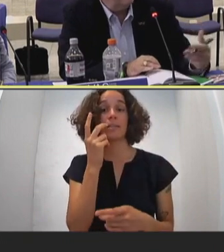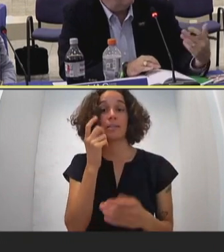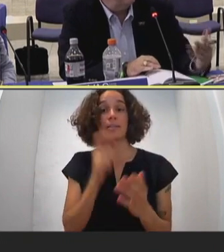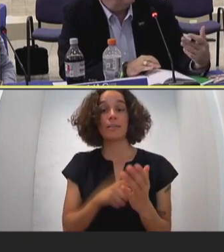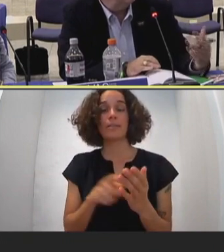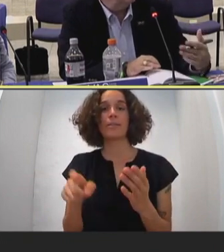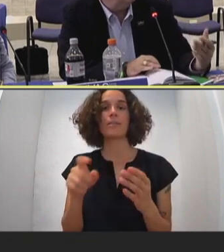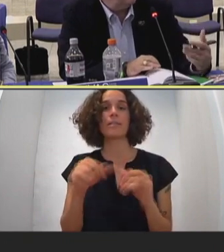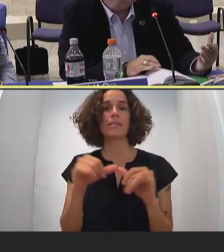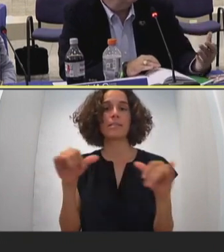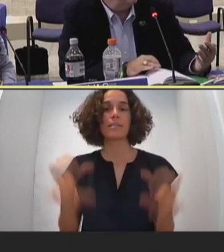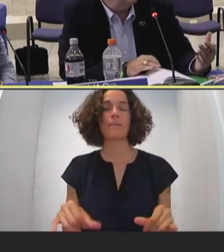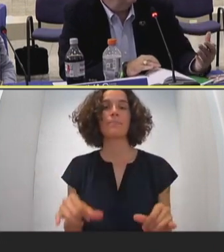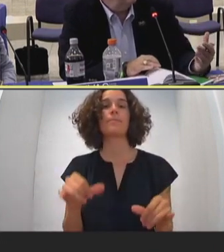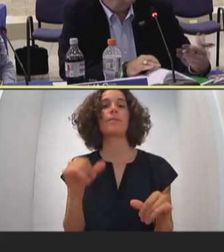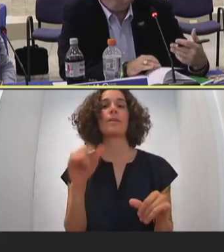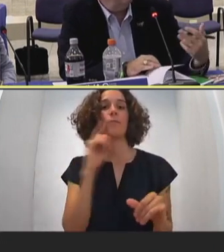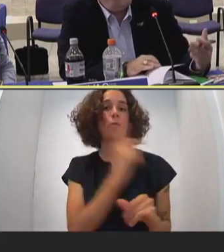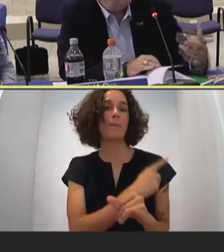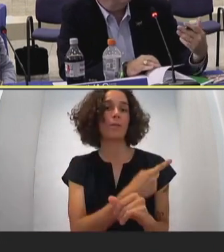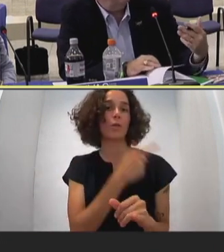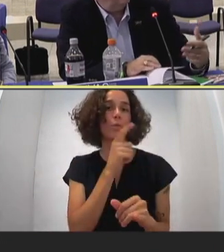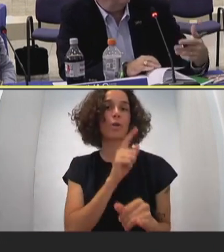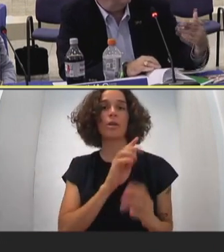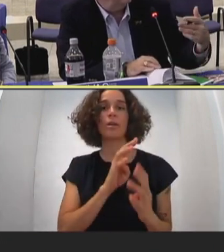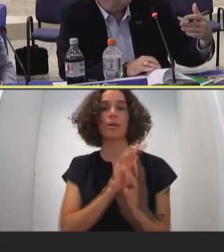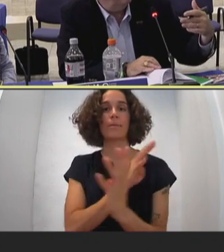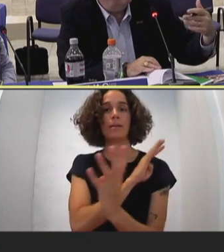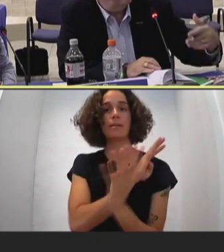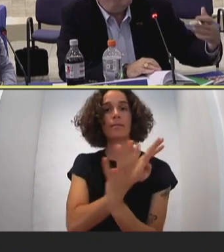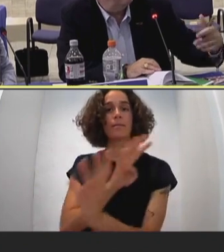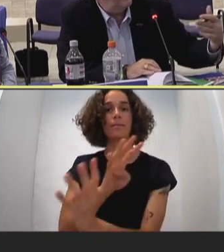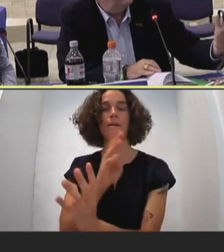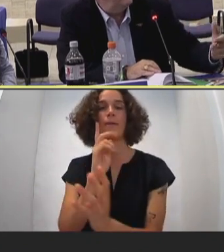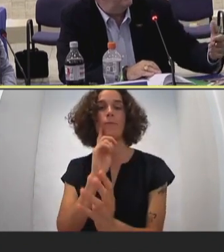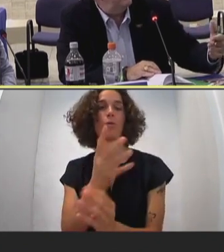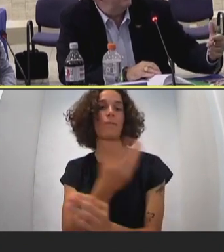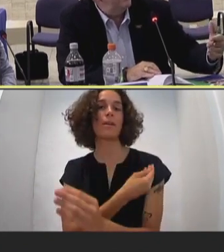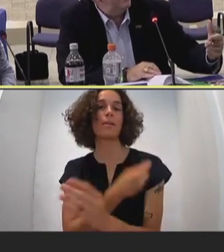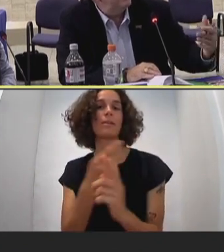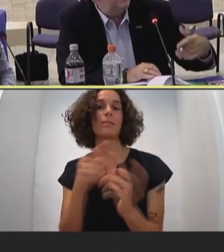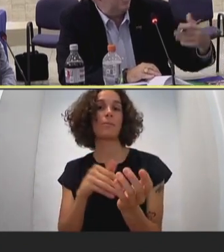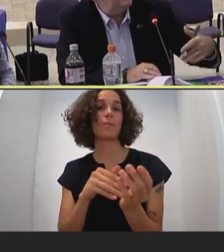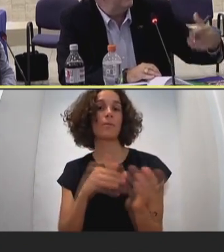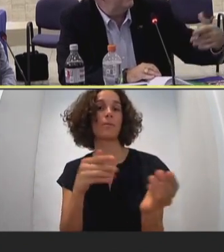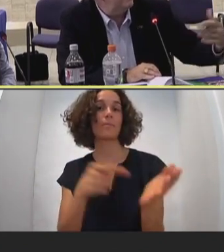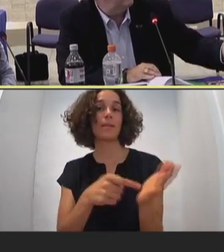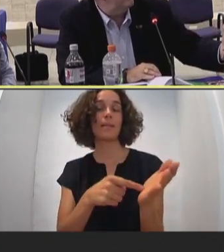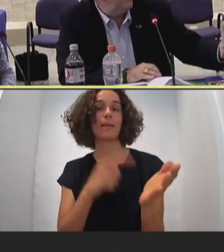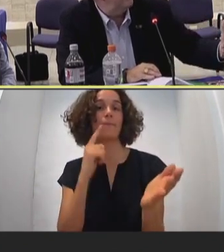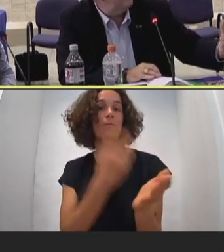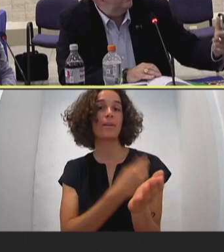in to get vaccinated, when providers are billing for those vaccines, it's not in the system yet.